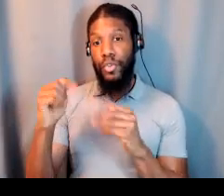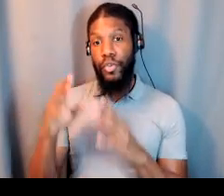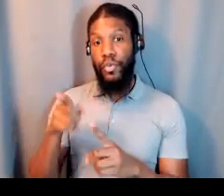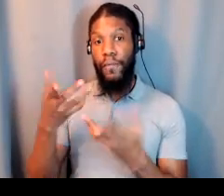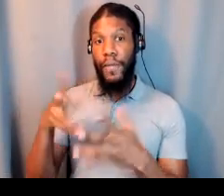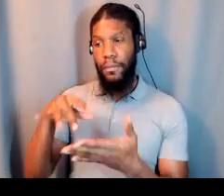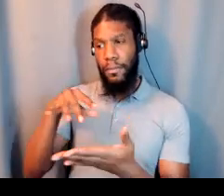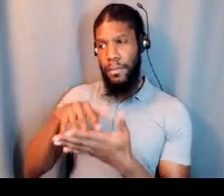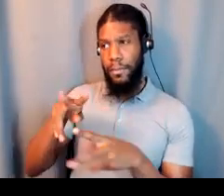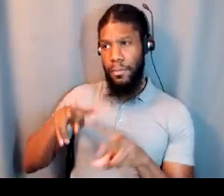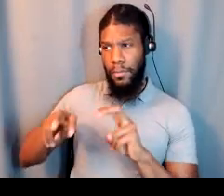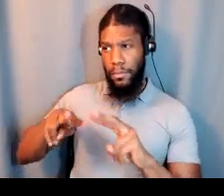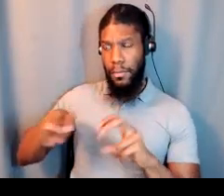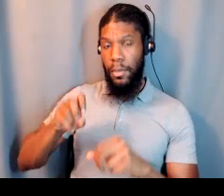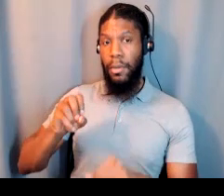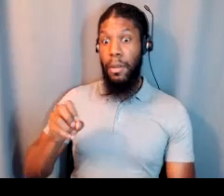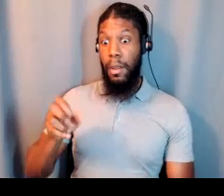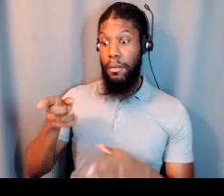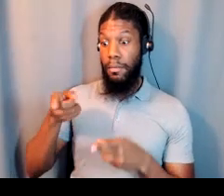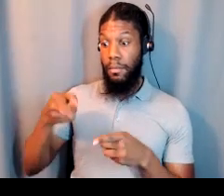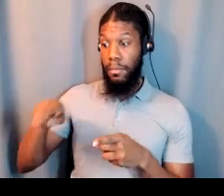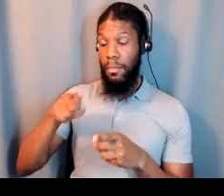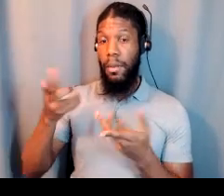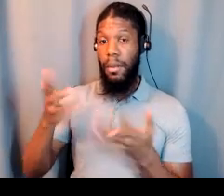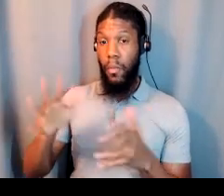asynchronous tutoring or if you were starting it